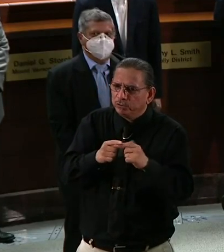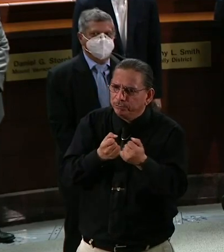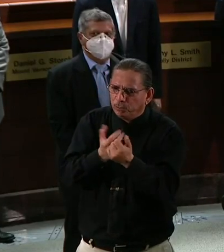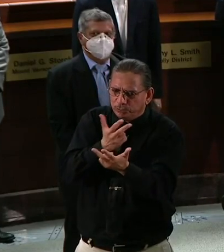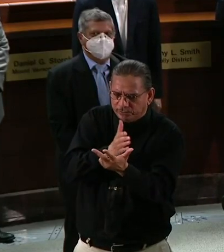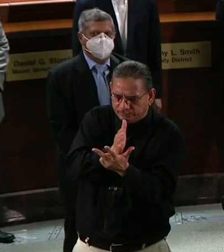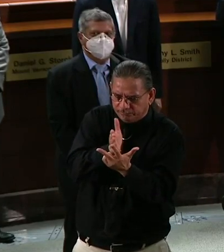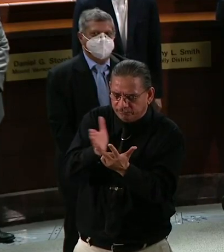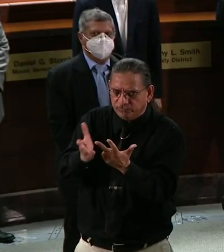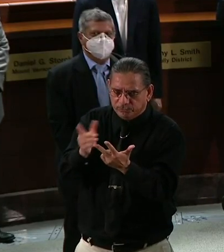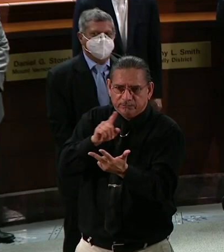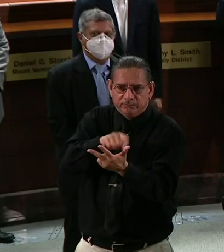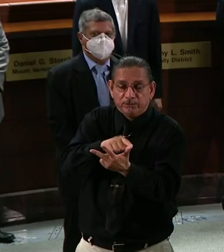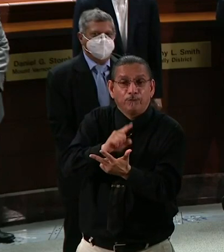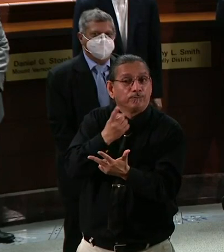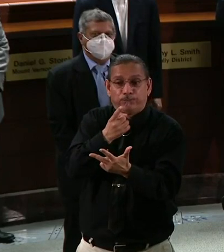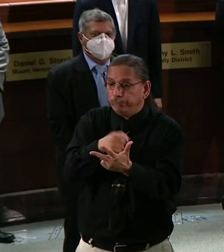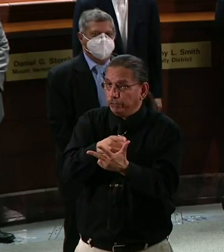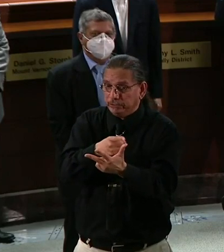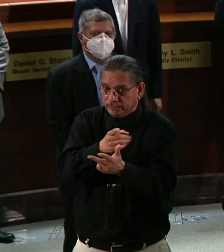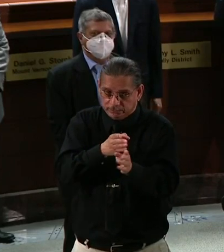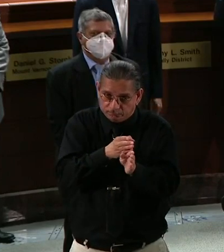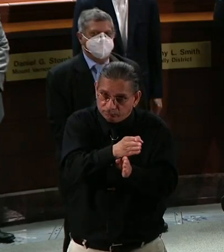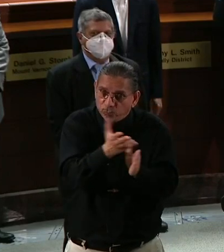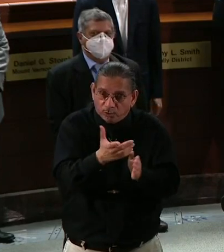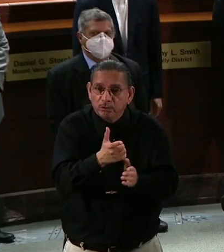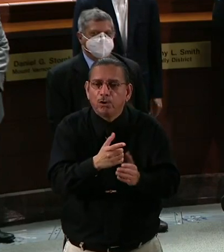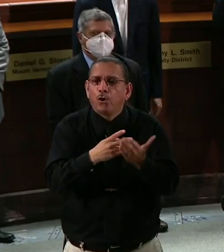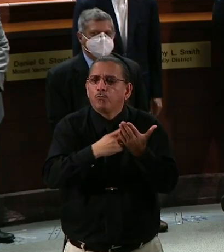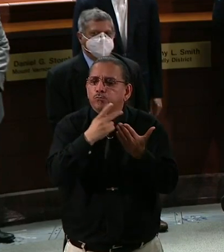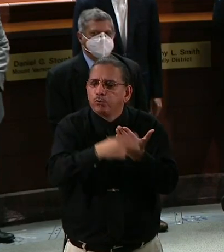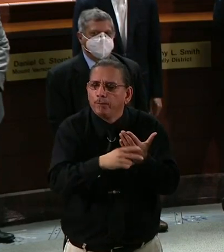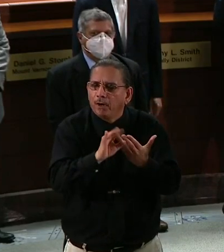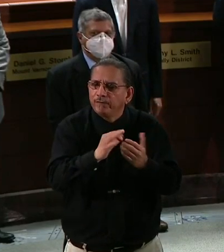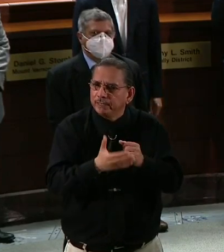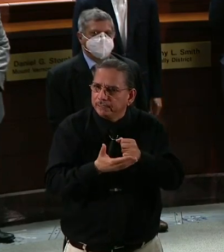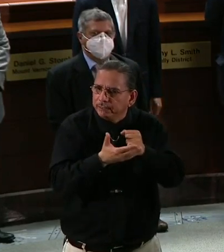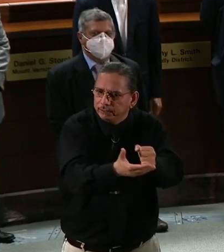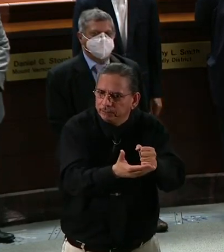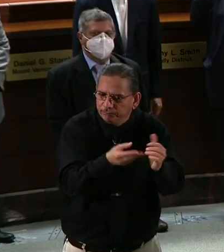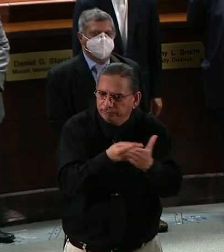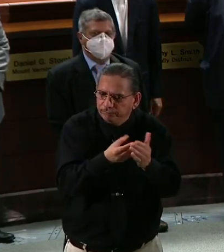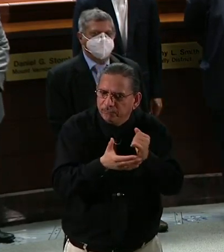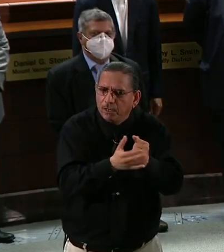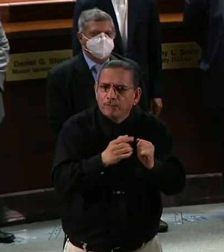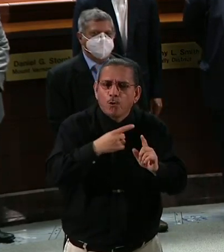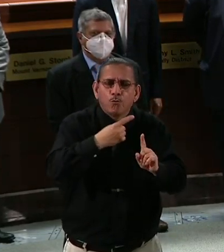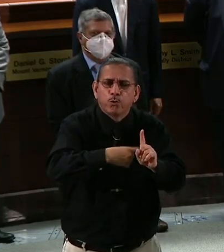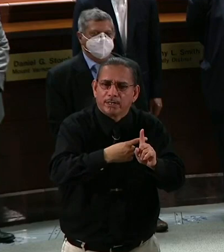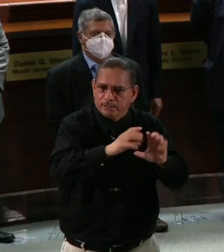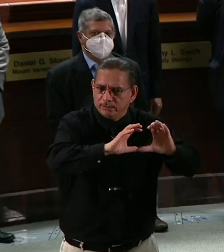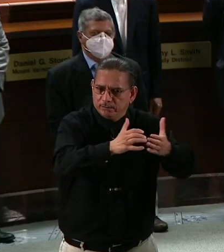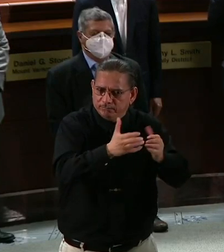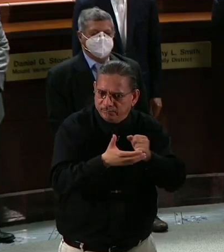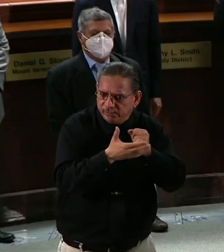AT THAT ABOUT THEY COME OTHER THAT FAX IN TODAY'S IDEA BUT I